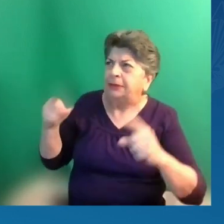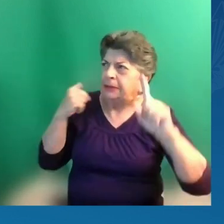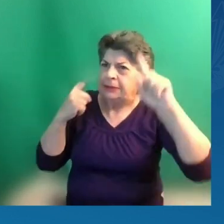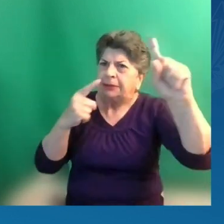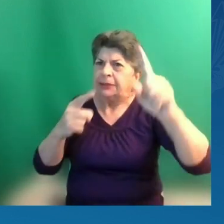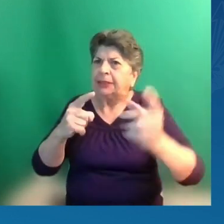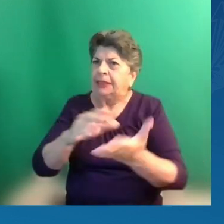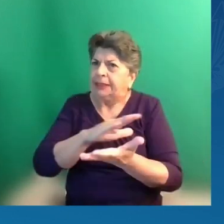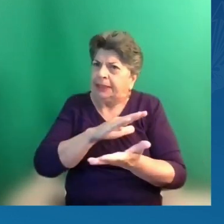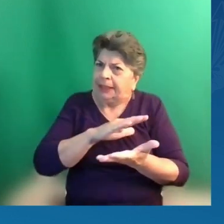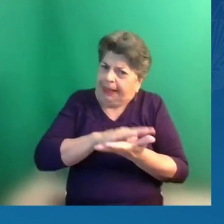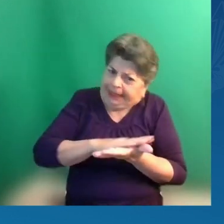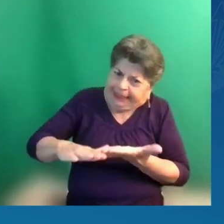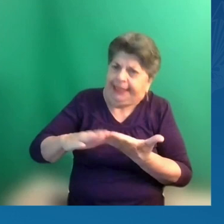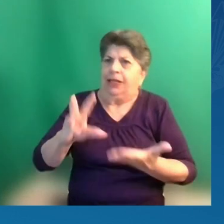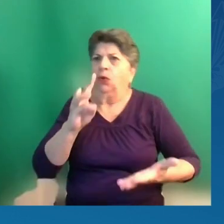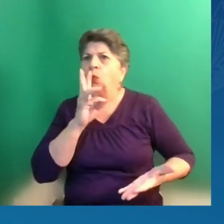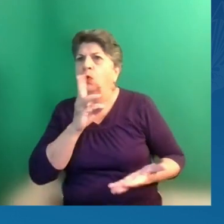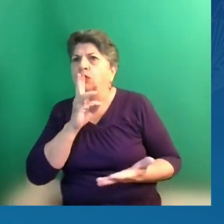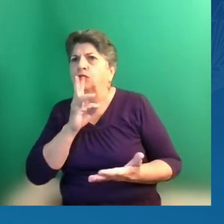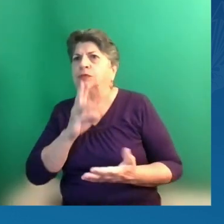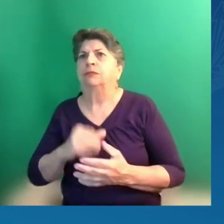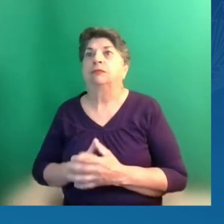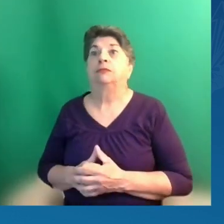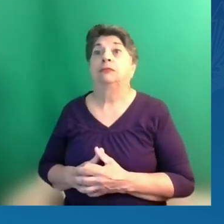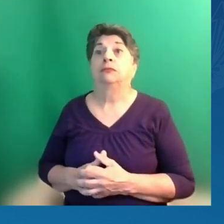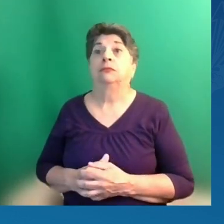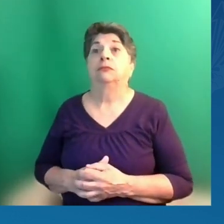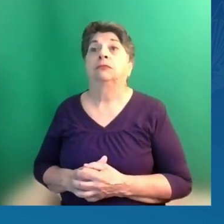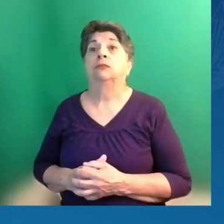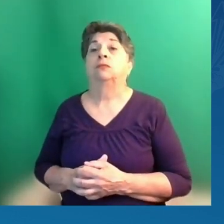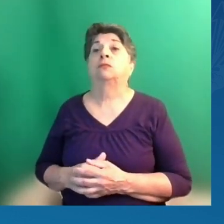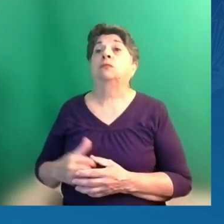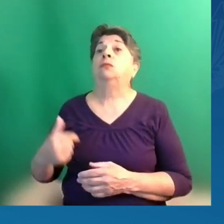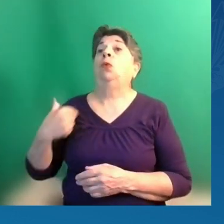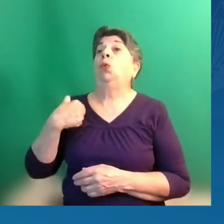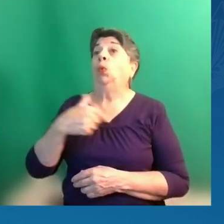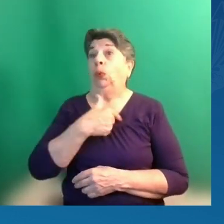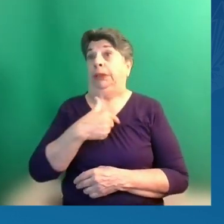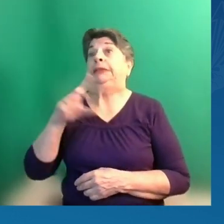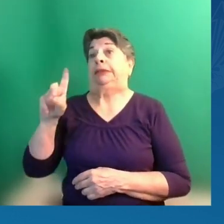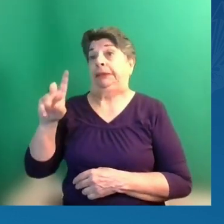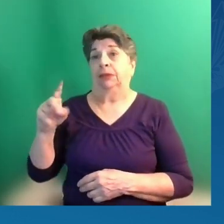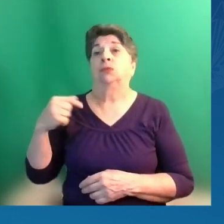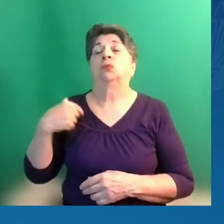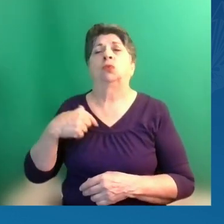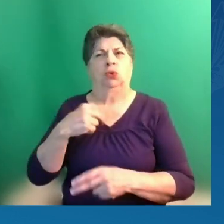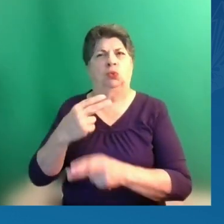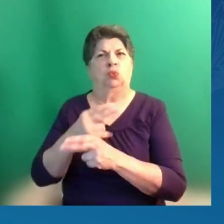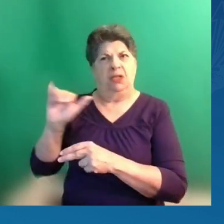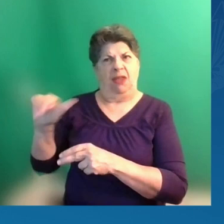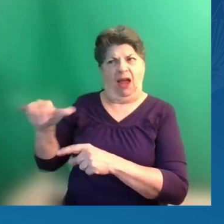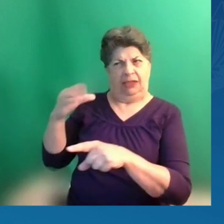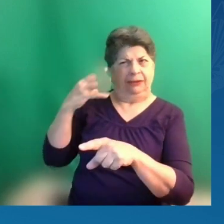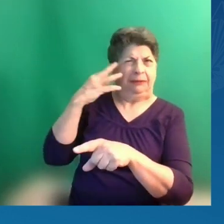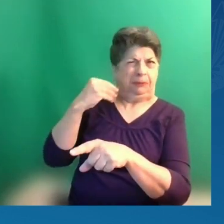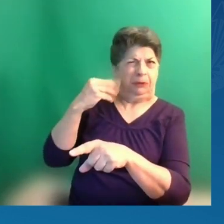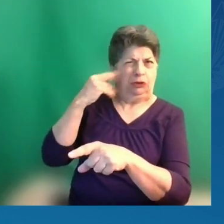At U.S. aid, we'll use our years of experience combating water related challenges to address this in Ukraine,